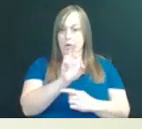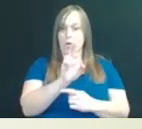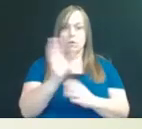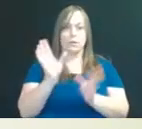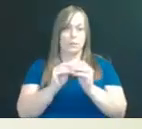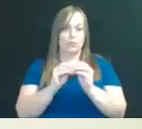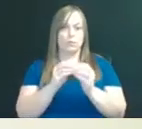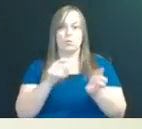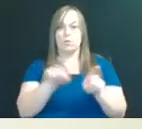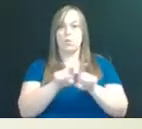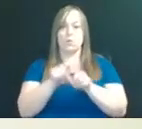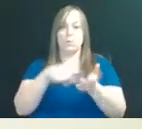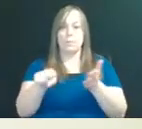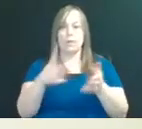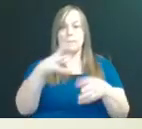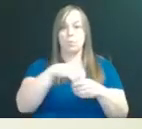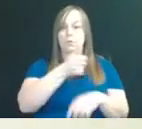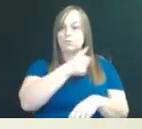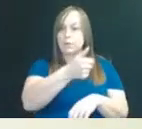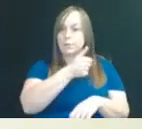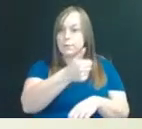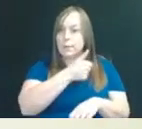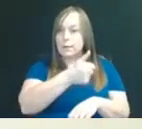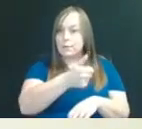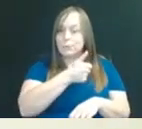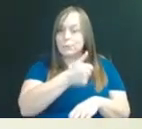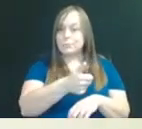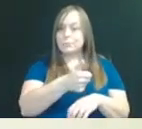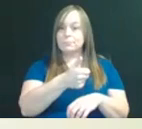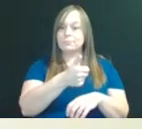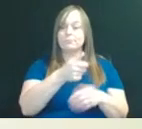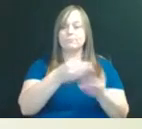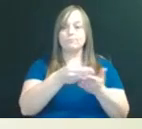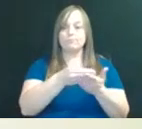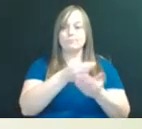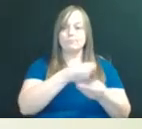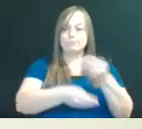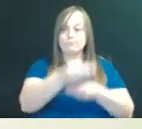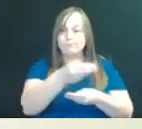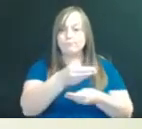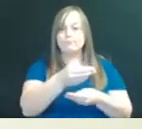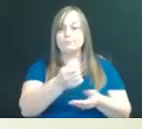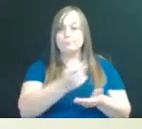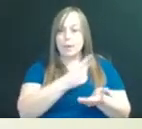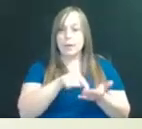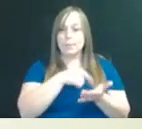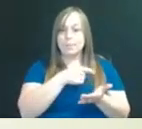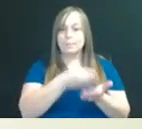for things that would be important like transportation. They can reimburse for transportation to internships.